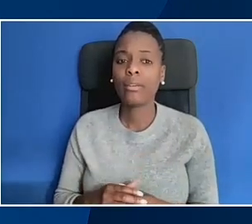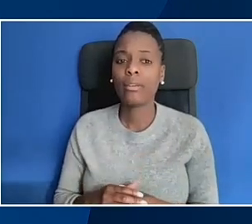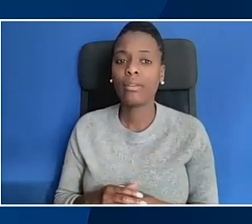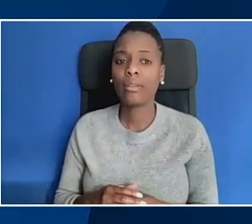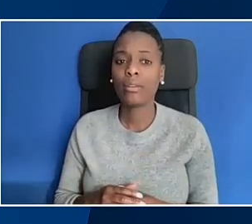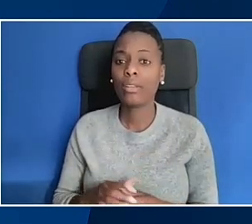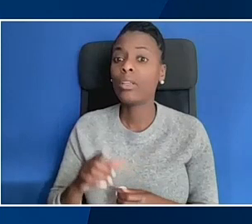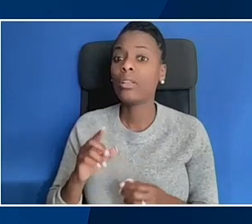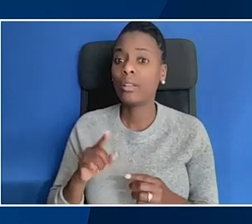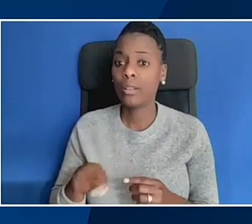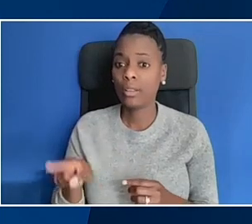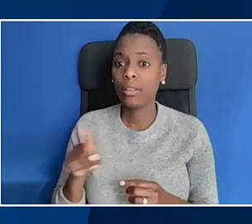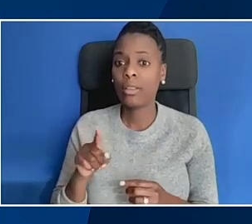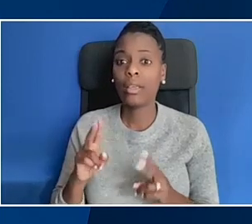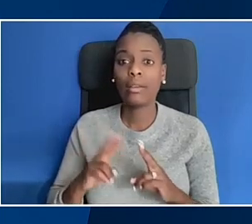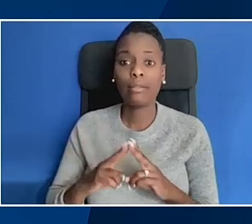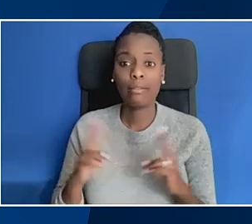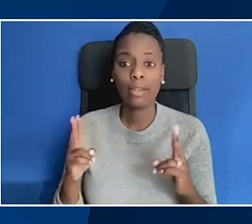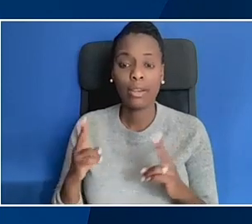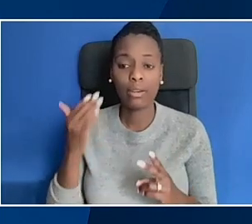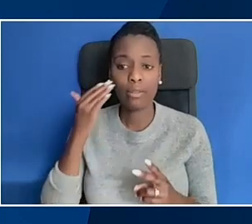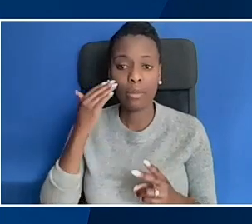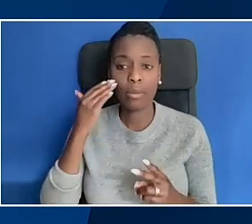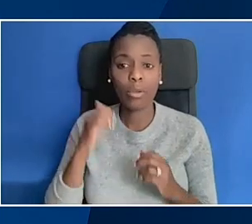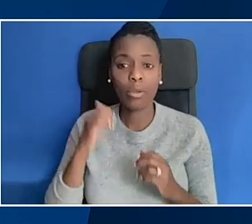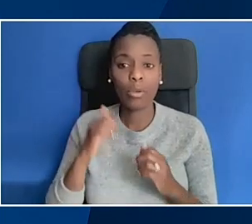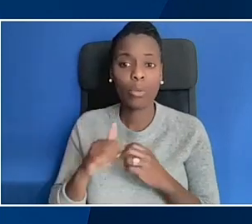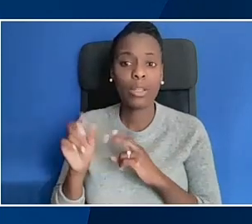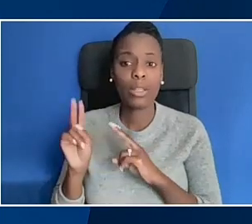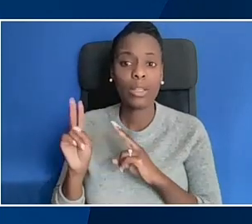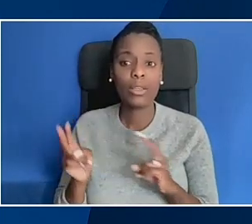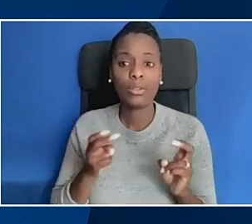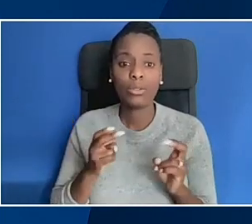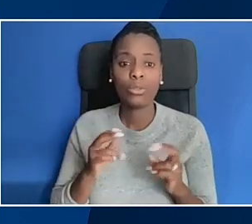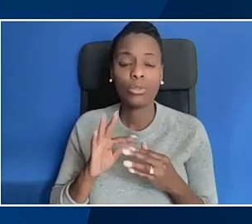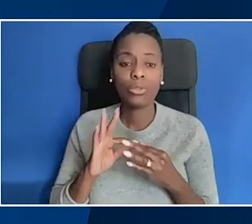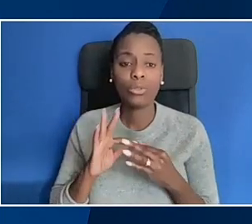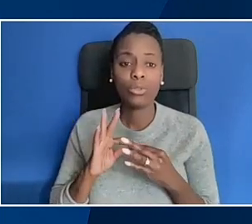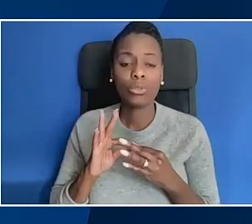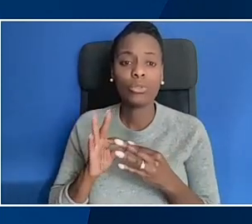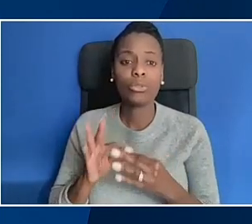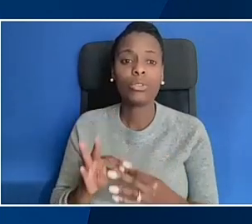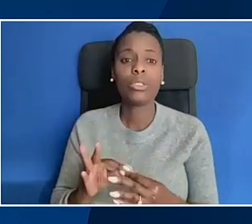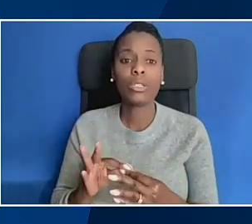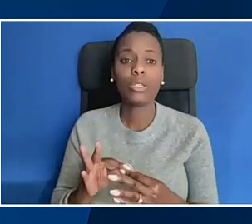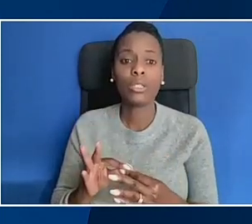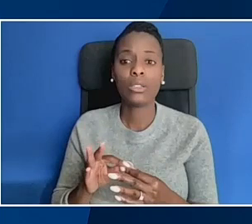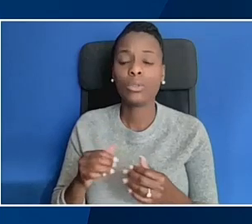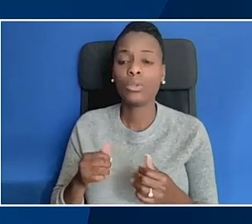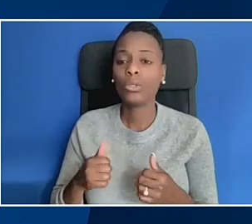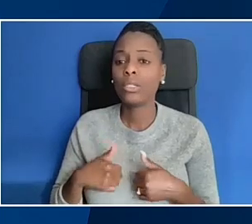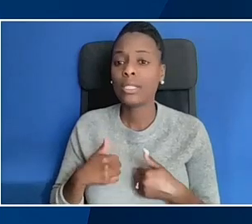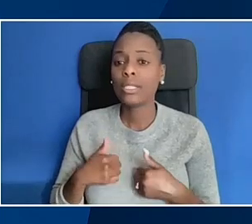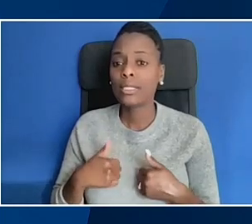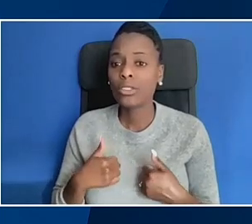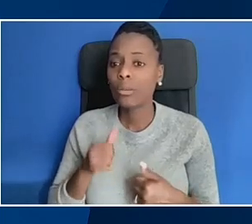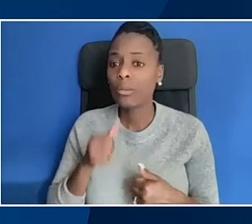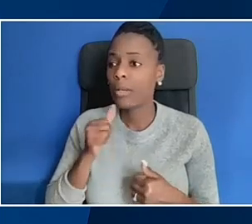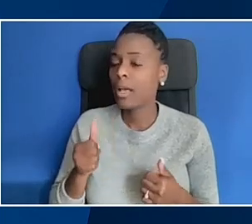with issues related to citizenship and non-citizen eligibility, because right now